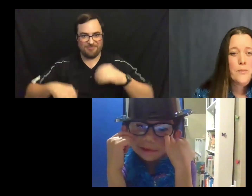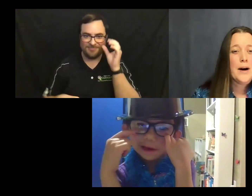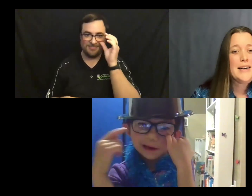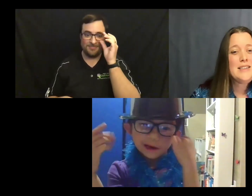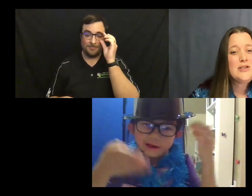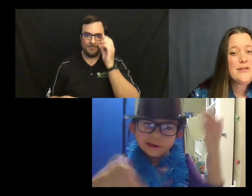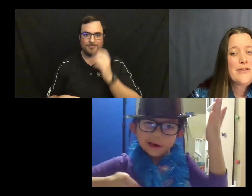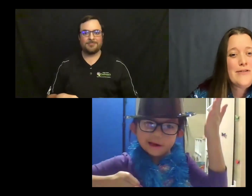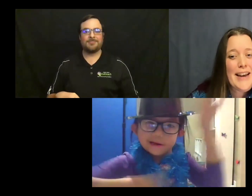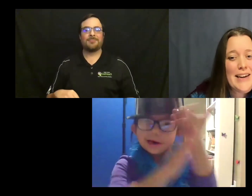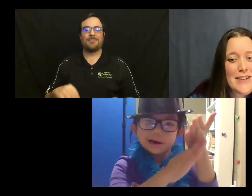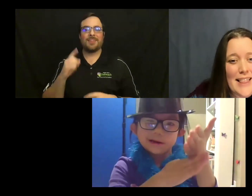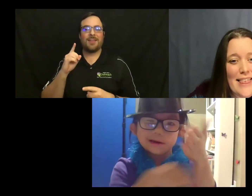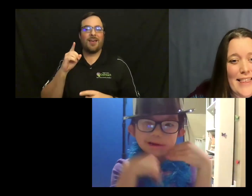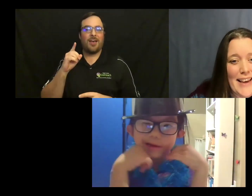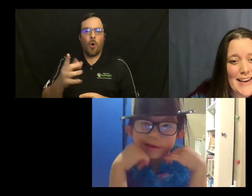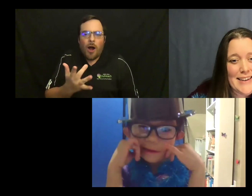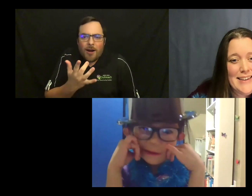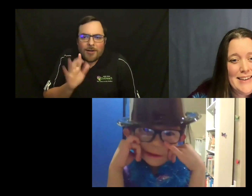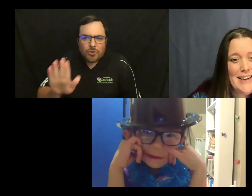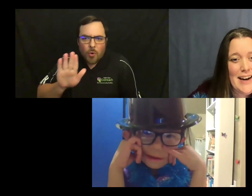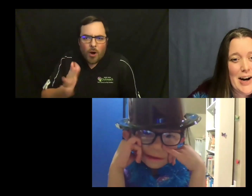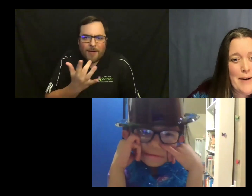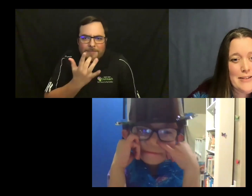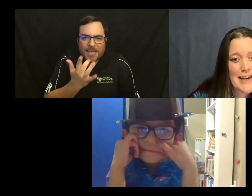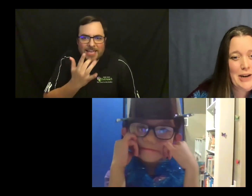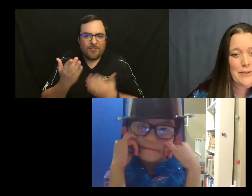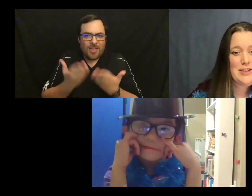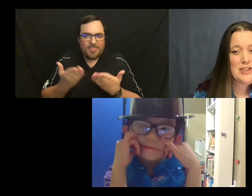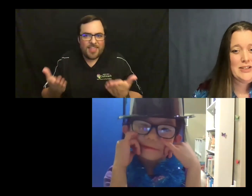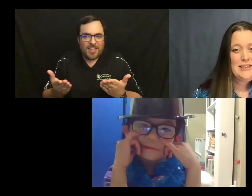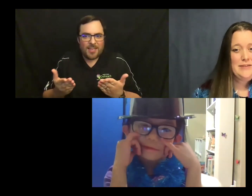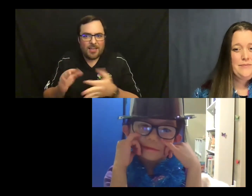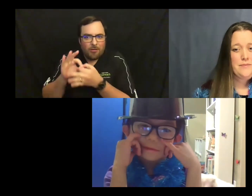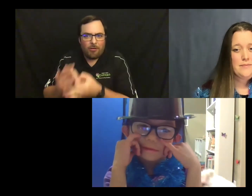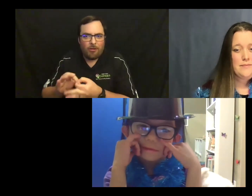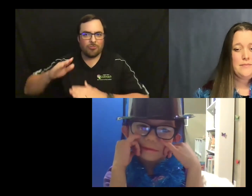What is your favorite thing about Taekwondo?